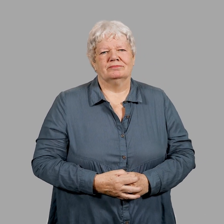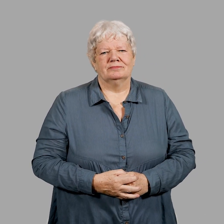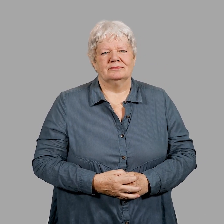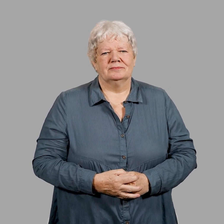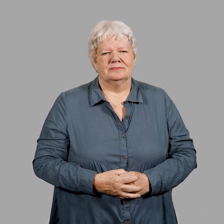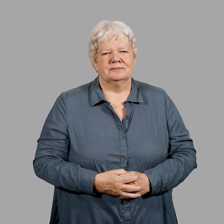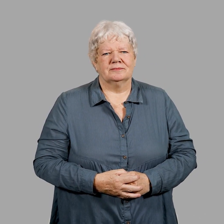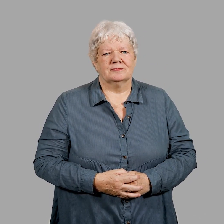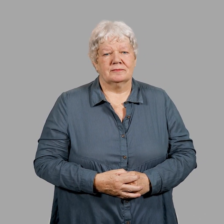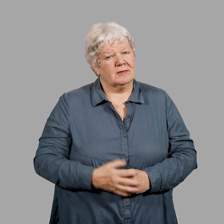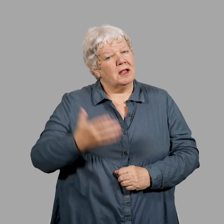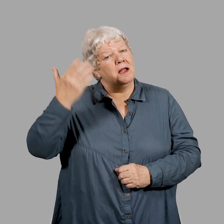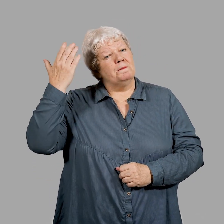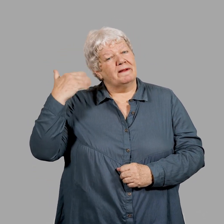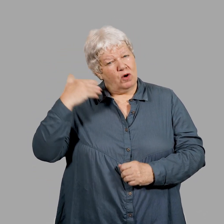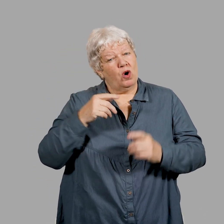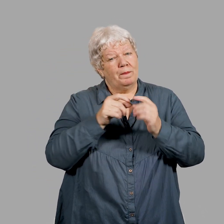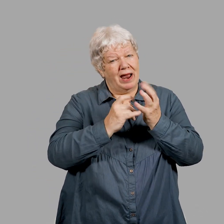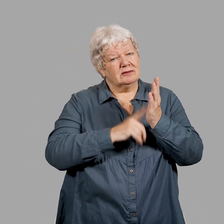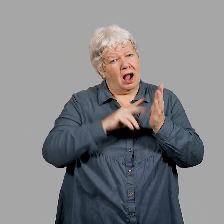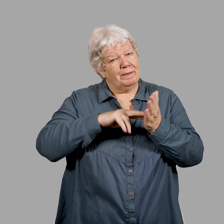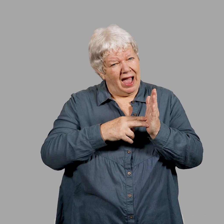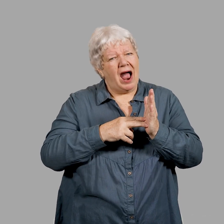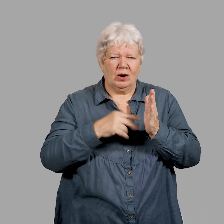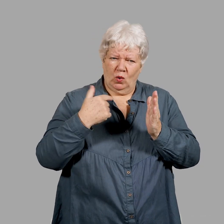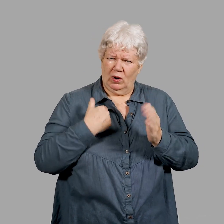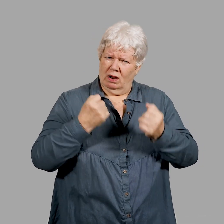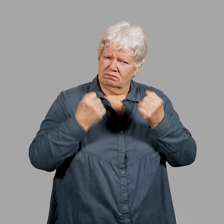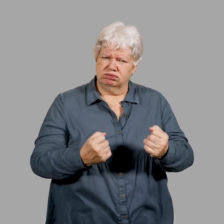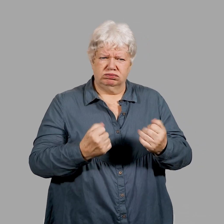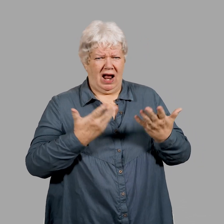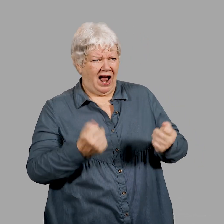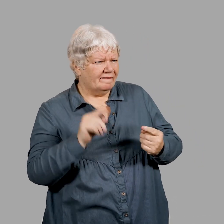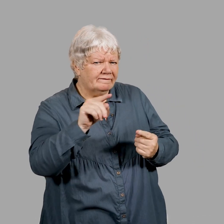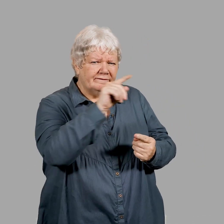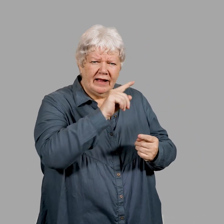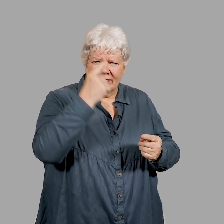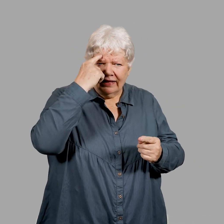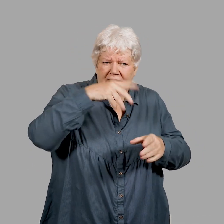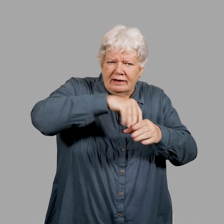Our previous BSLP strongly linked with existing practice